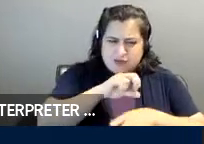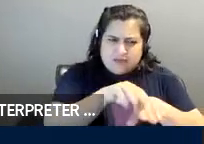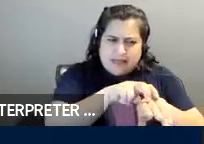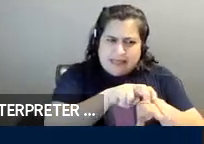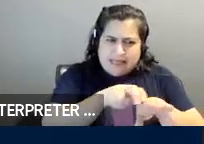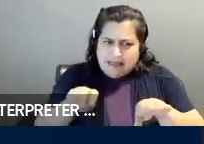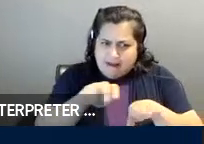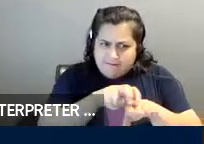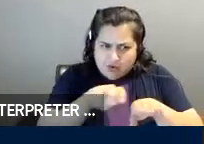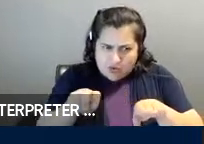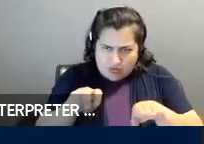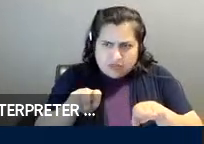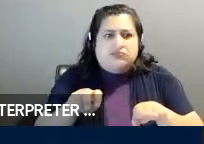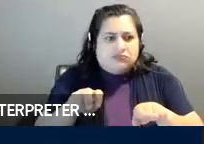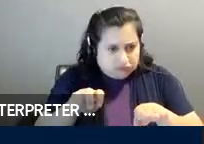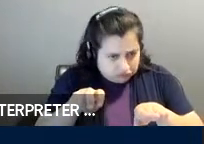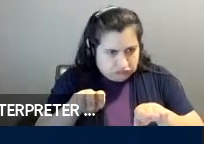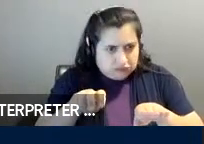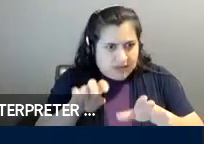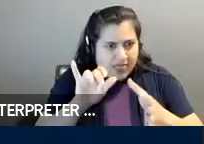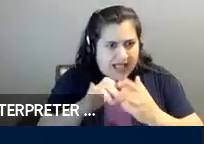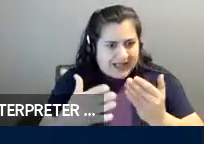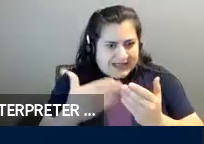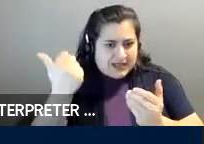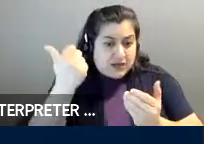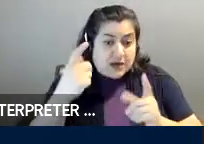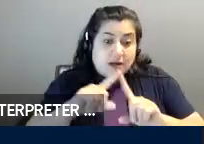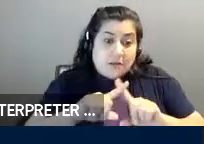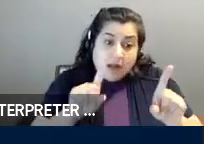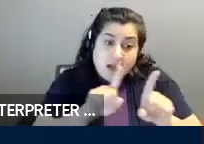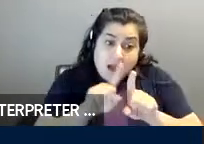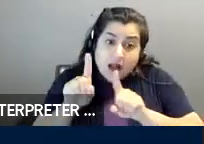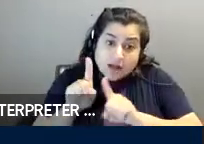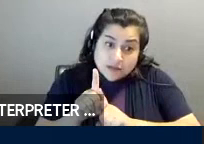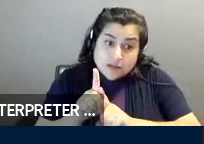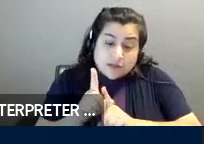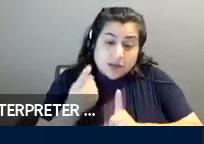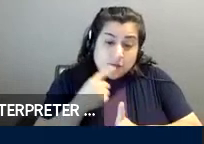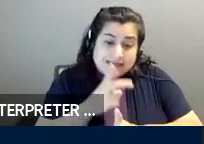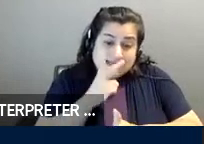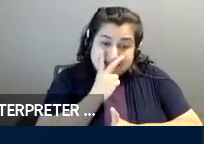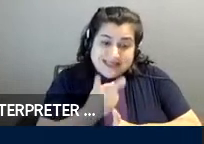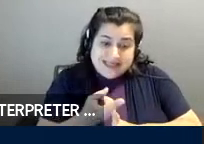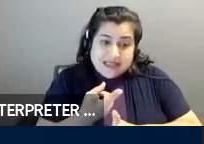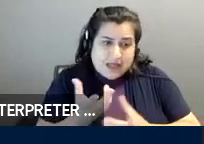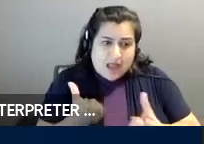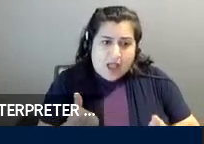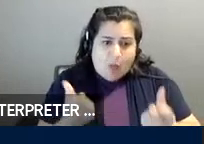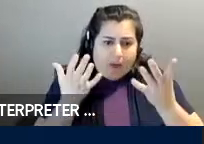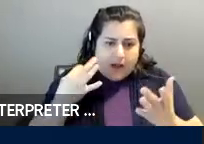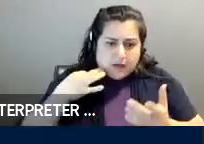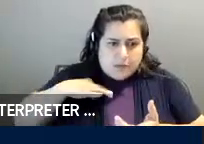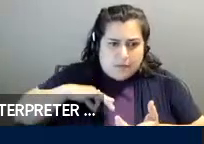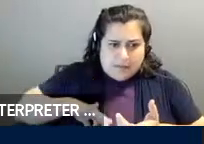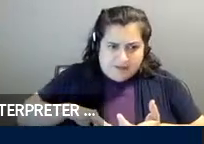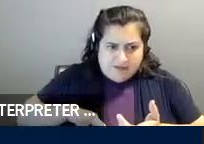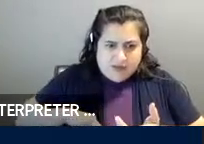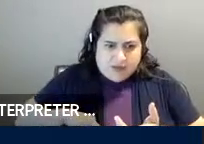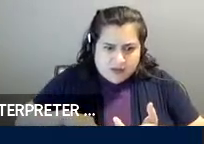The further you go into the tails of the distribution, you're starting to benefit fewer and fewer people.